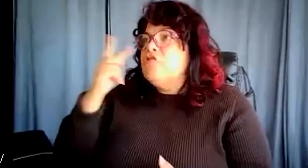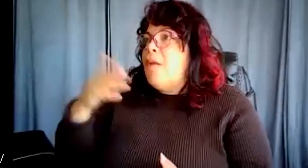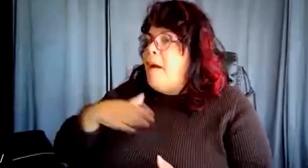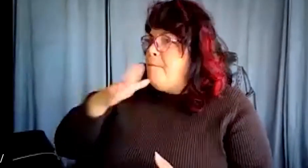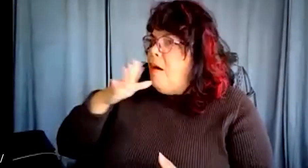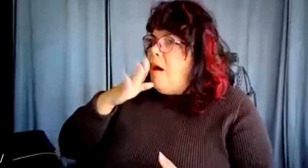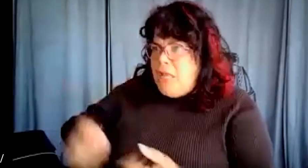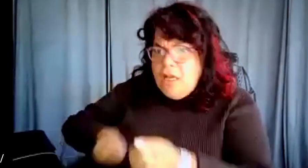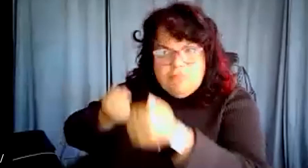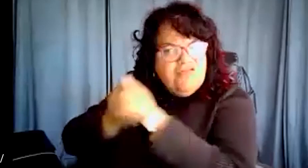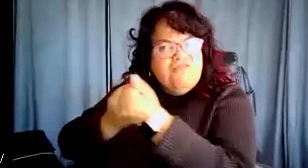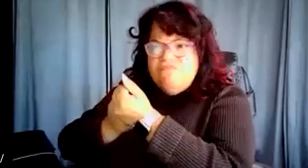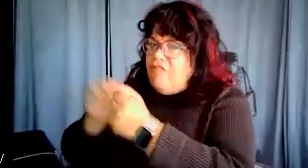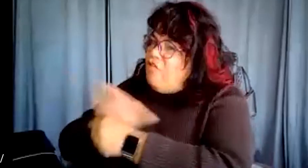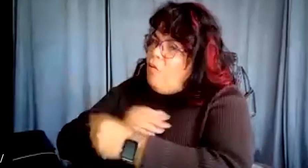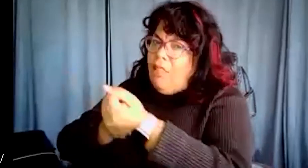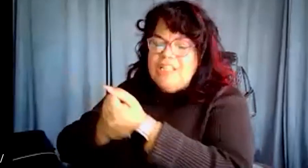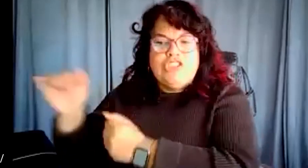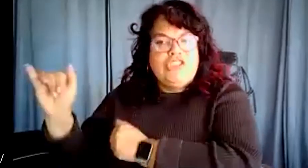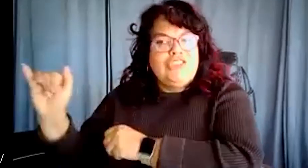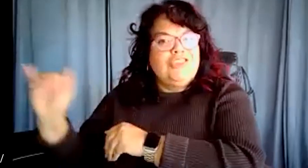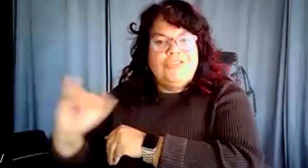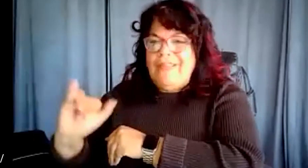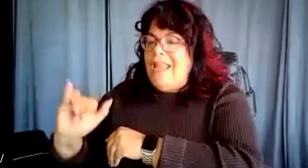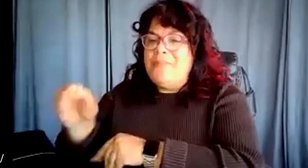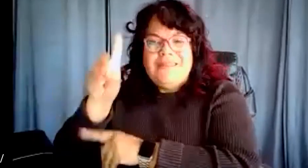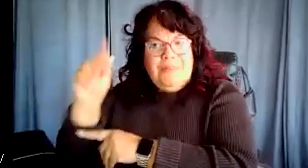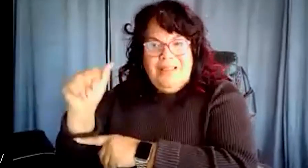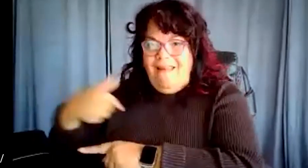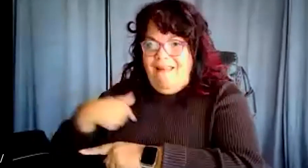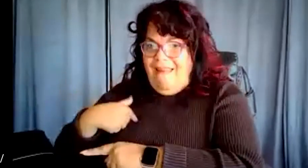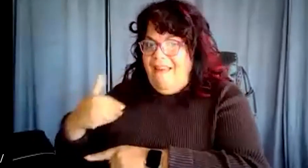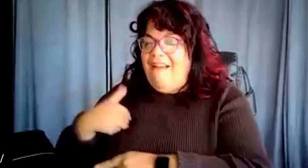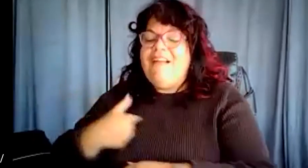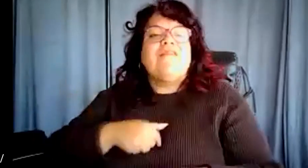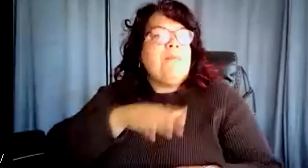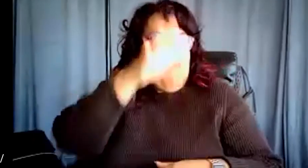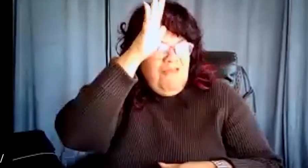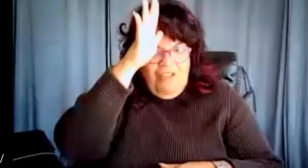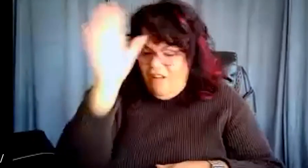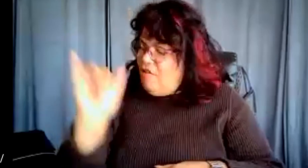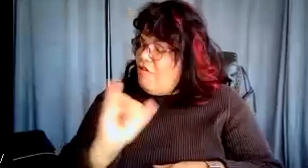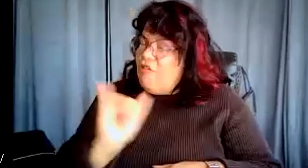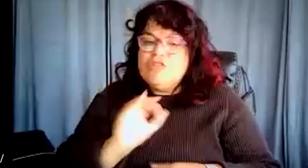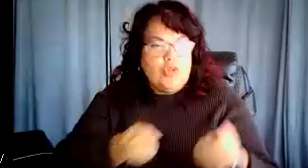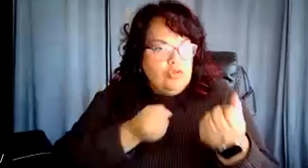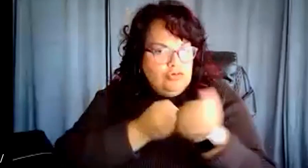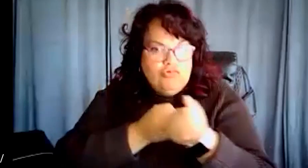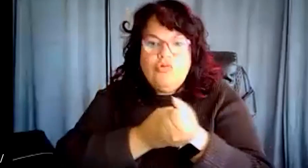mom be such a great advocate. She shares the same disability that I do. And also, my dad being such a strong advocate and supporter.